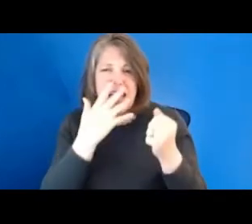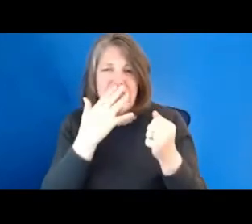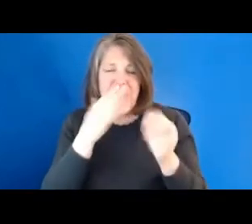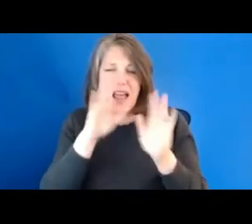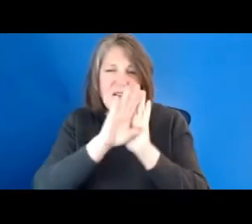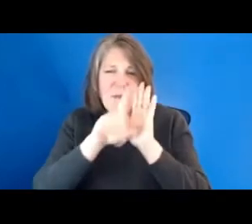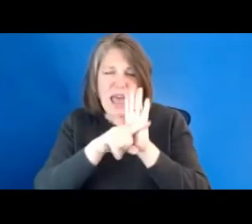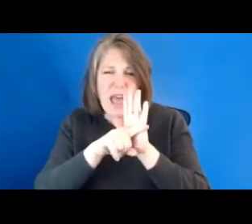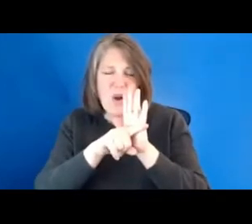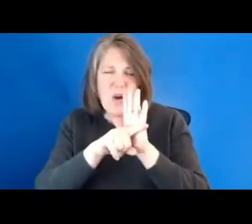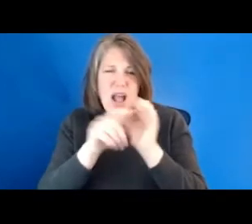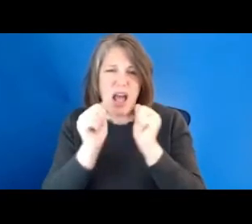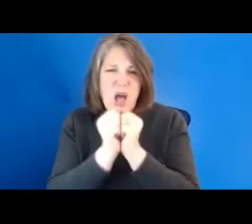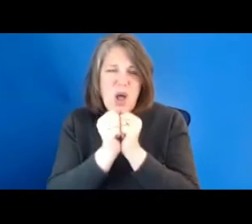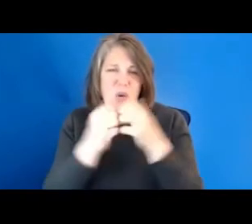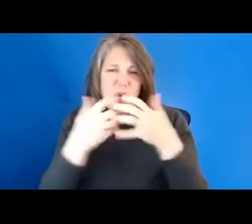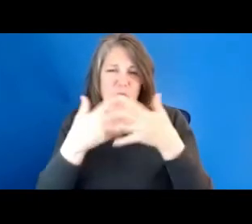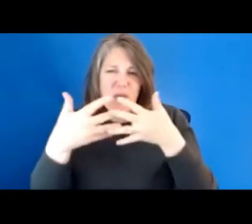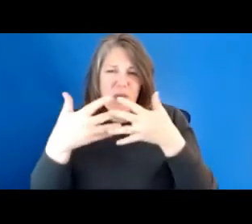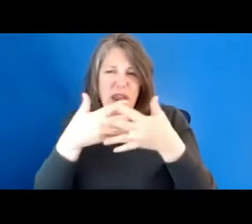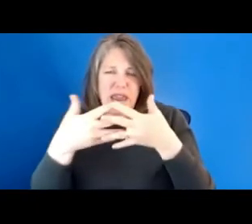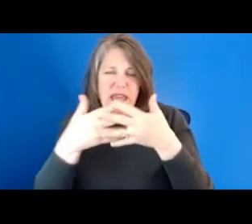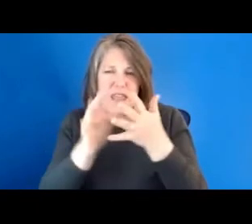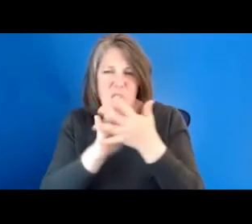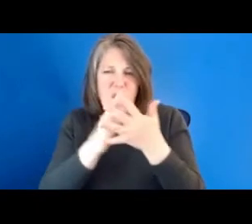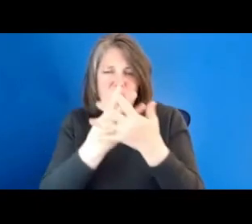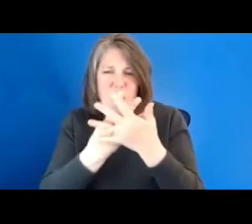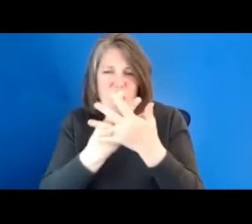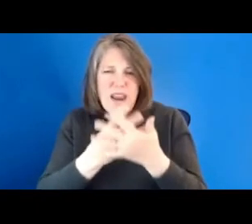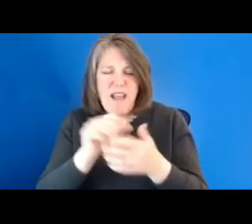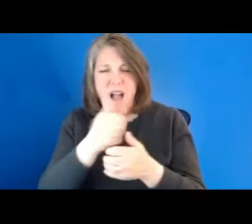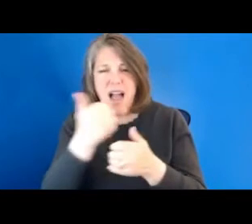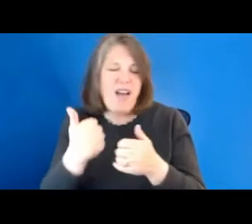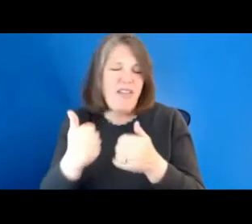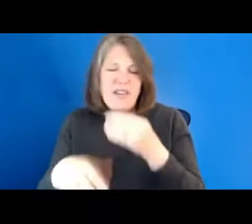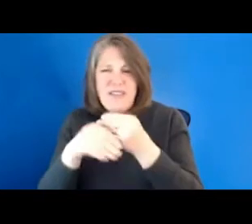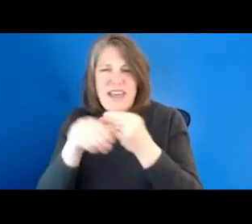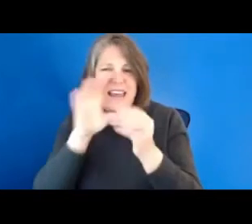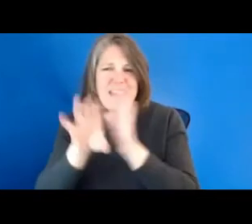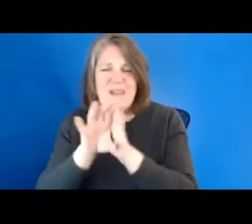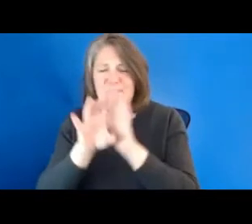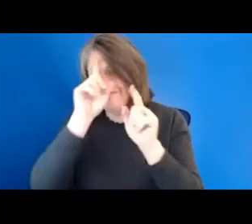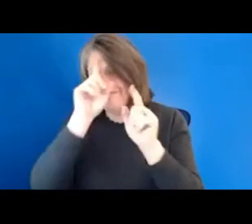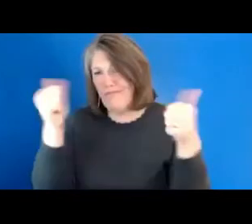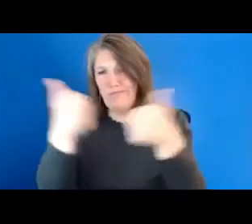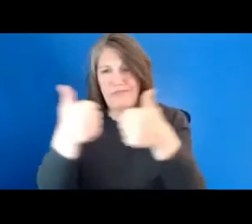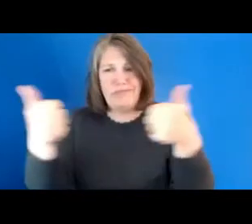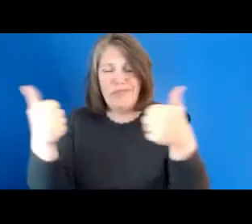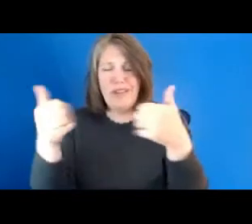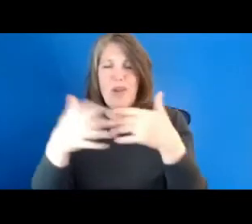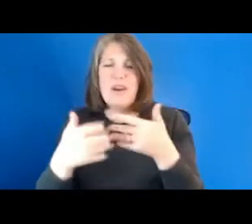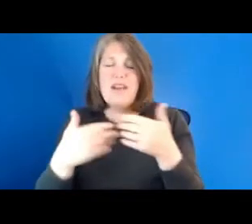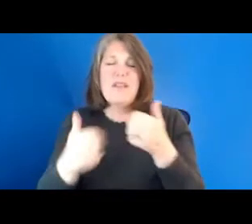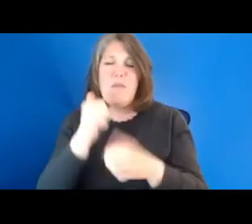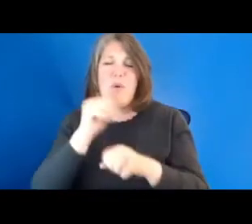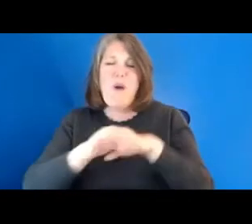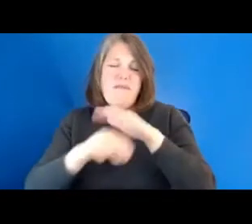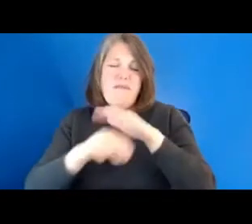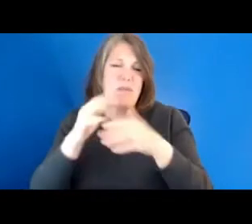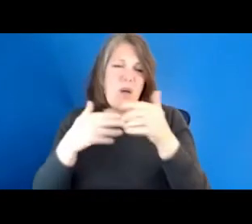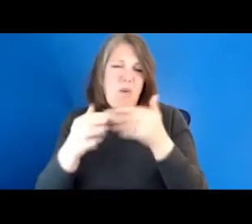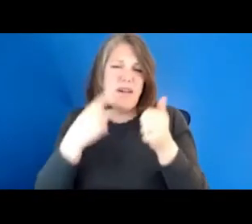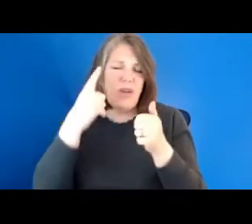17:09:53 or background with the gradient or images. Whatever you think is the most enjoyable